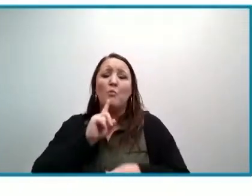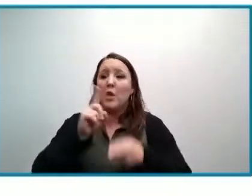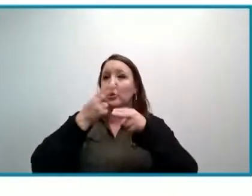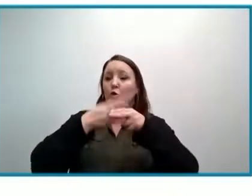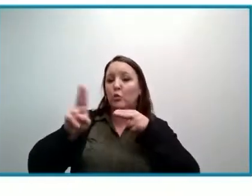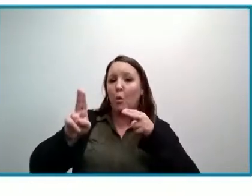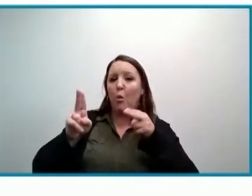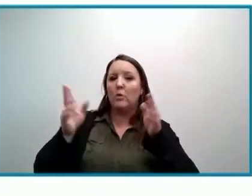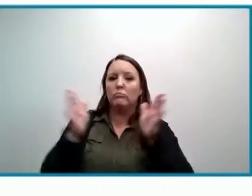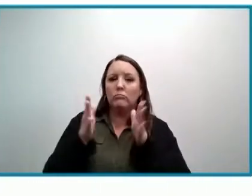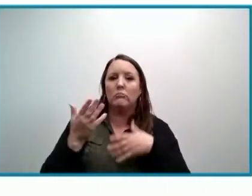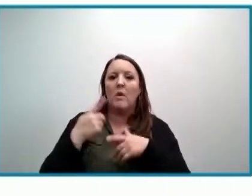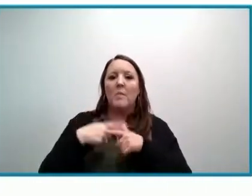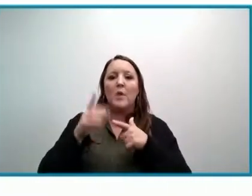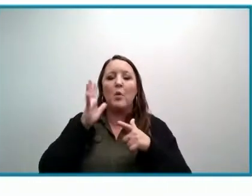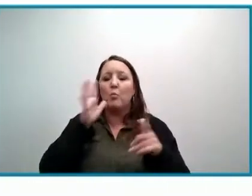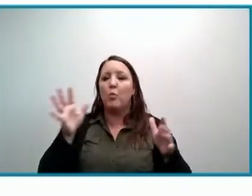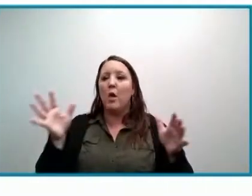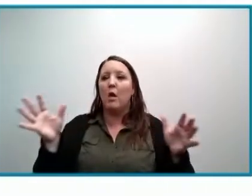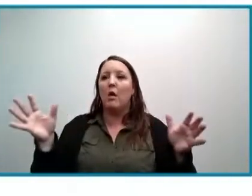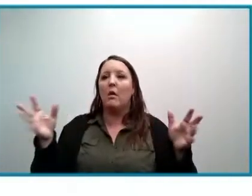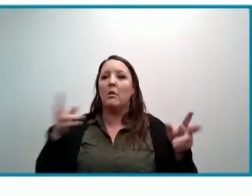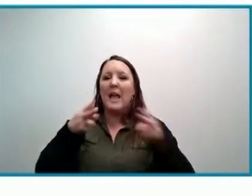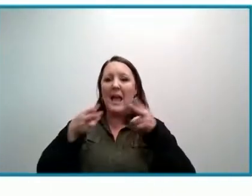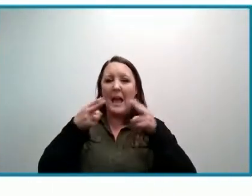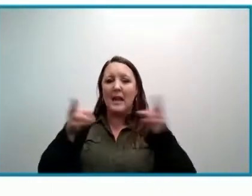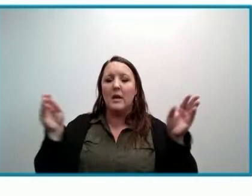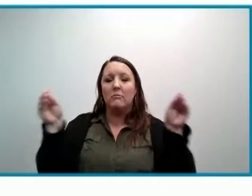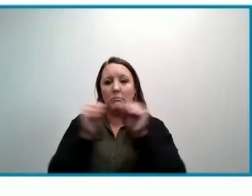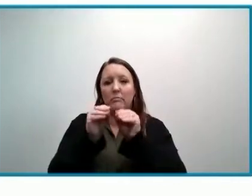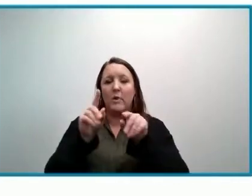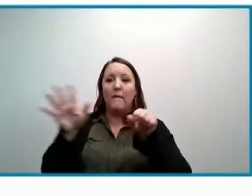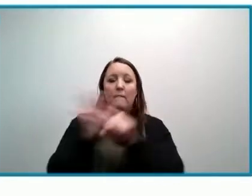we put it all together in like a full show. So we, uh,